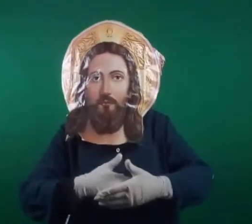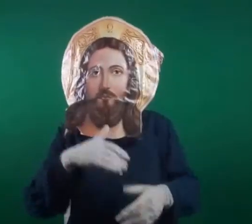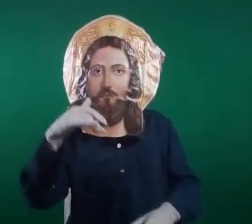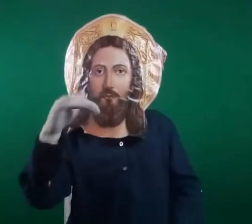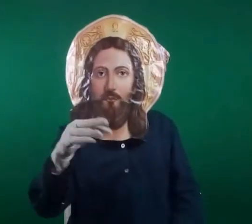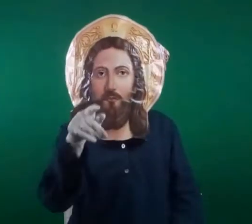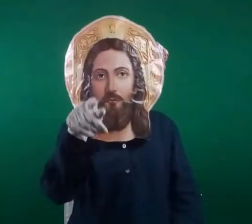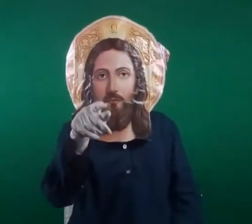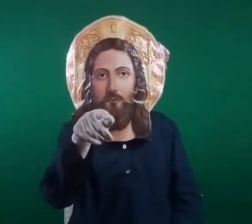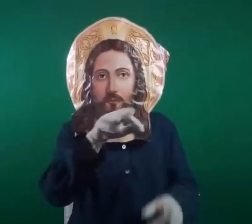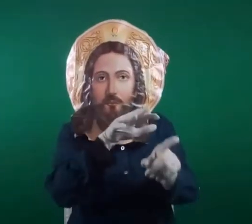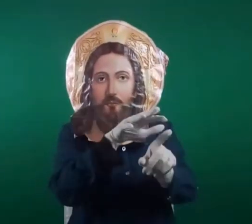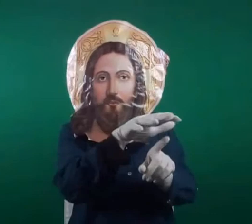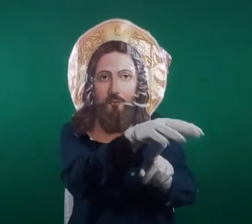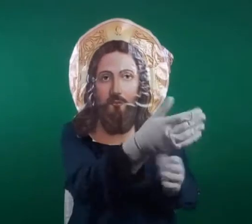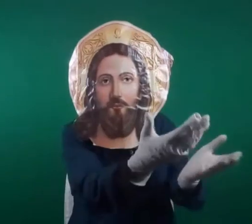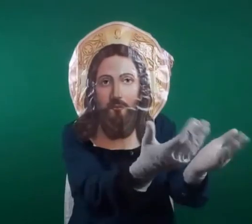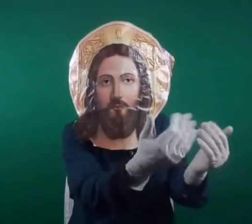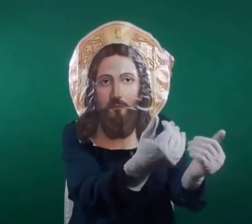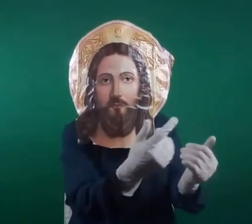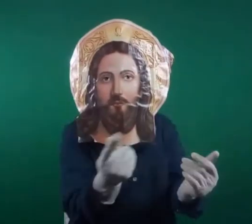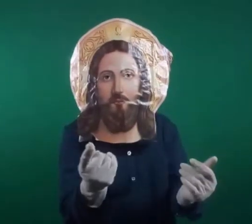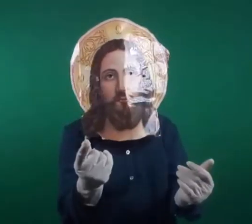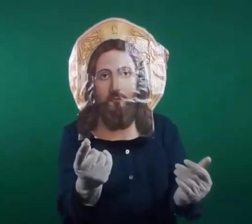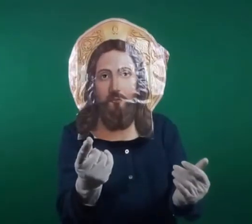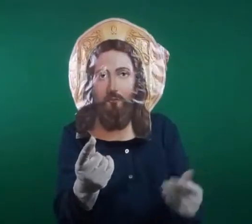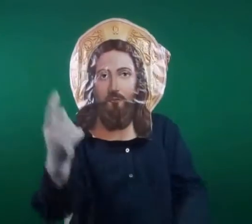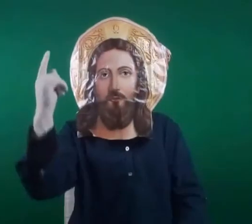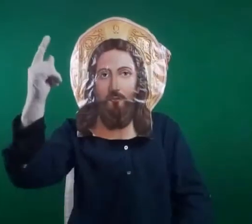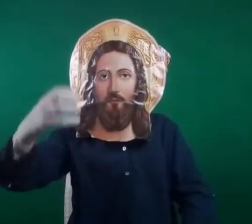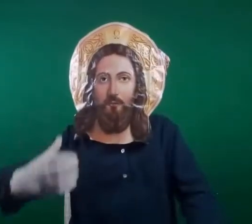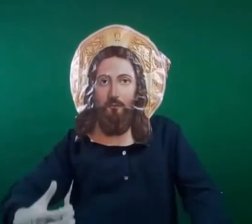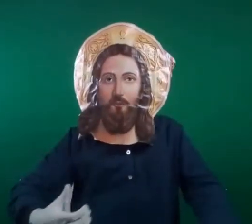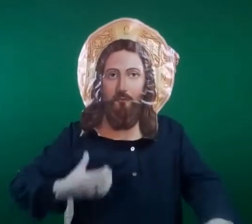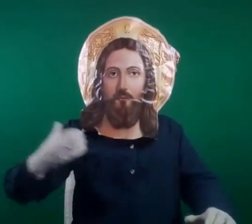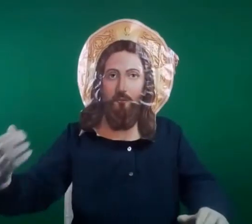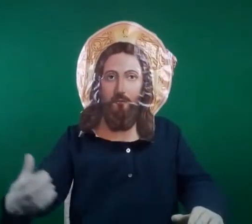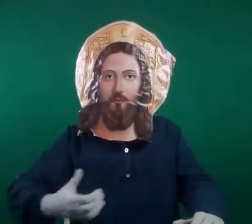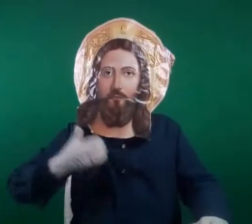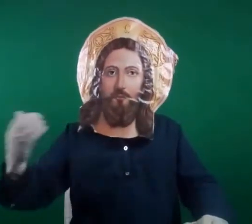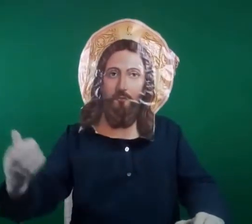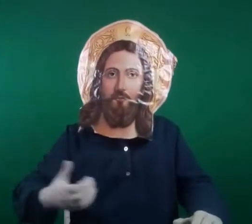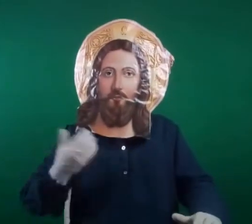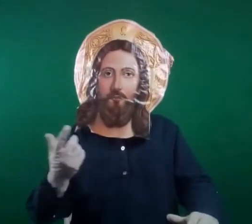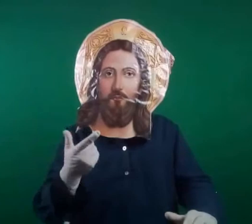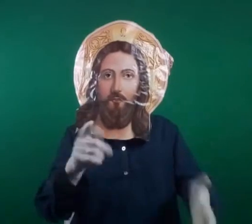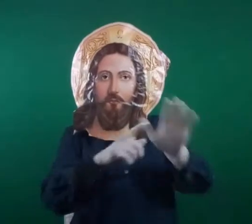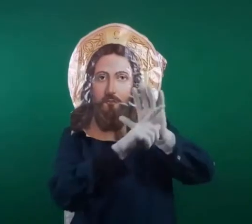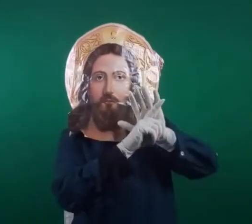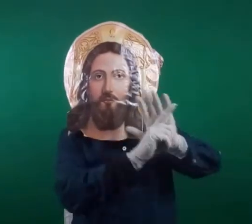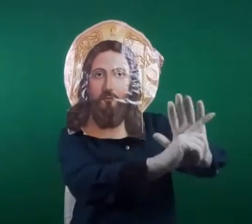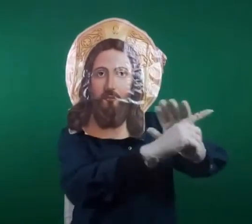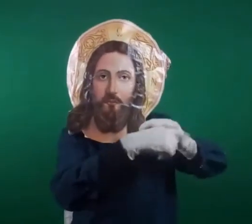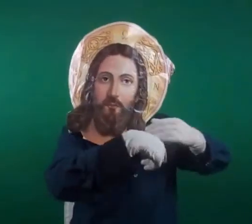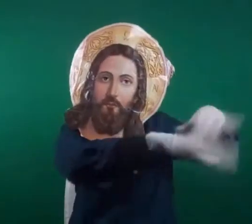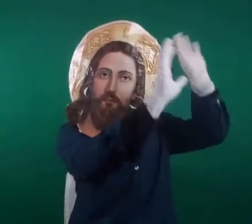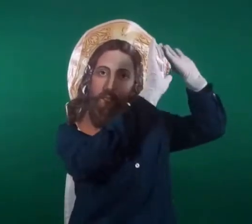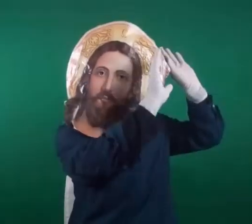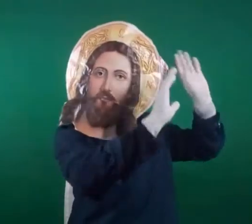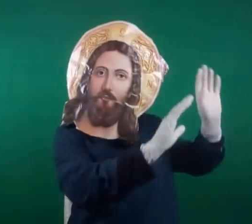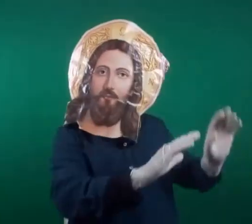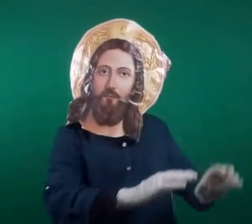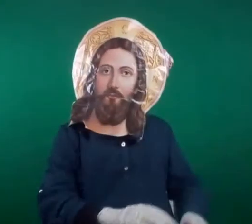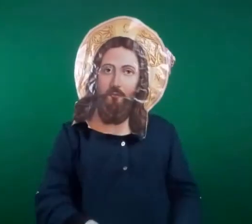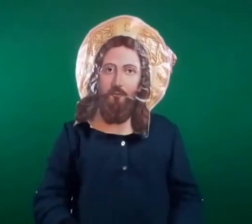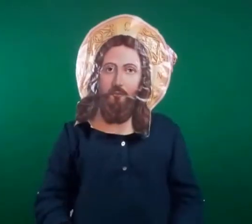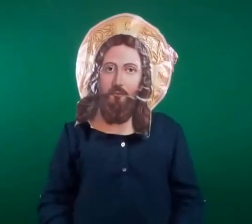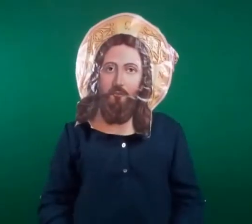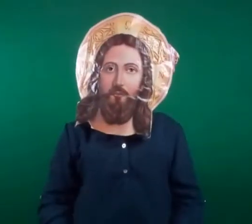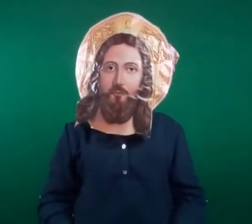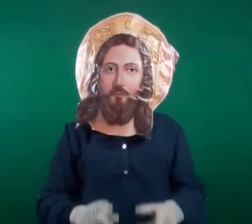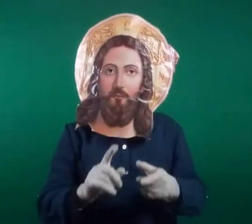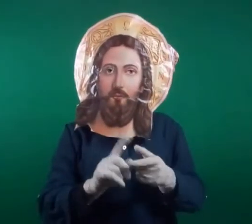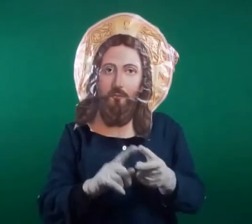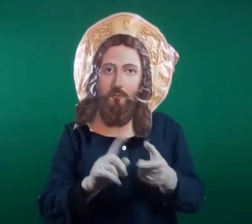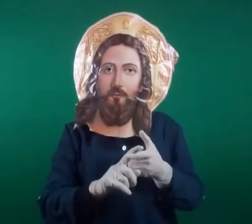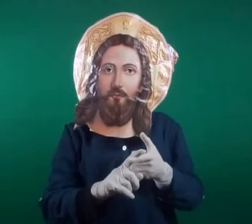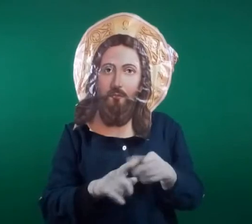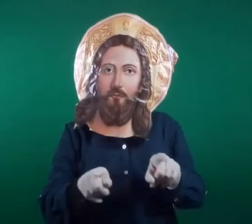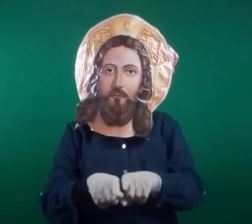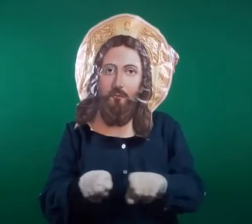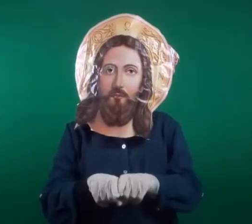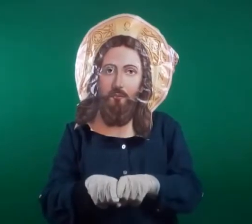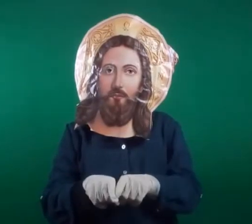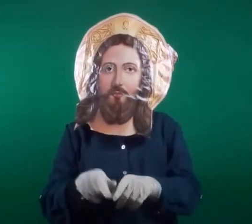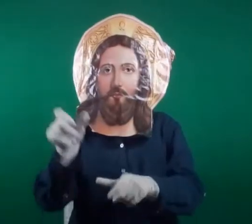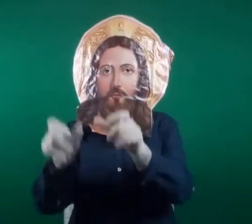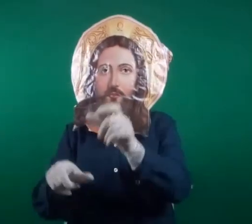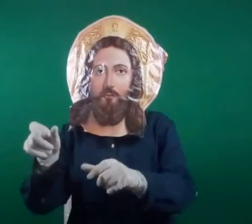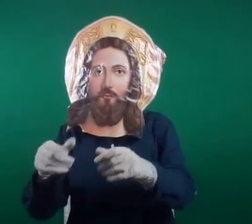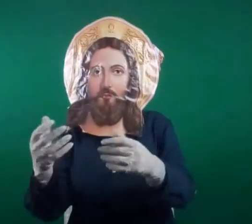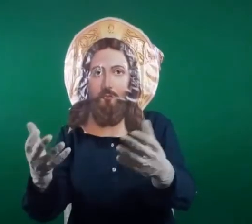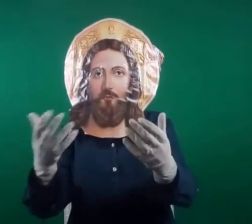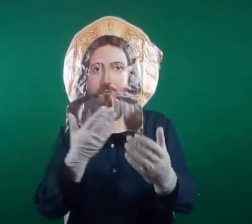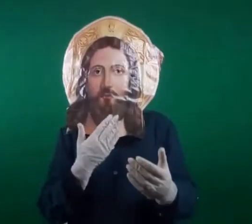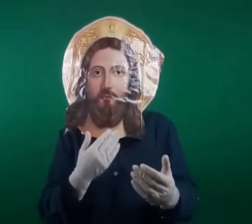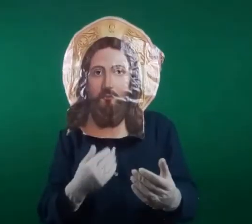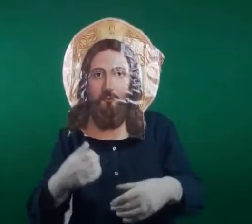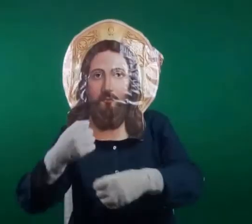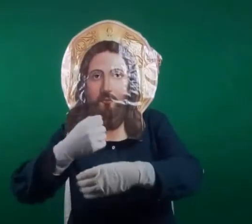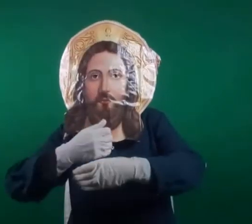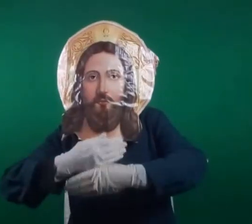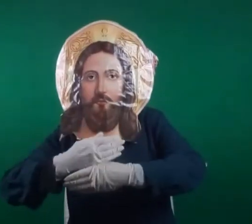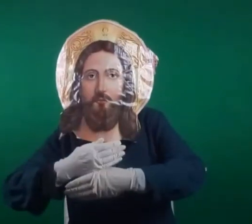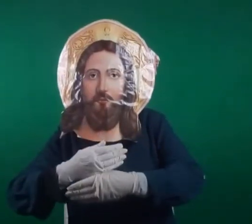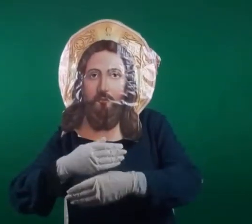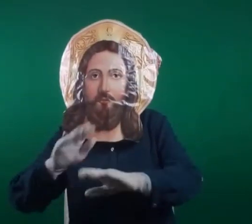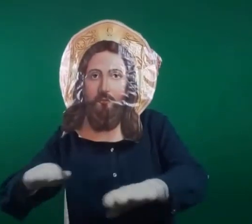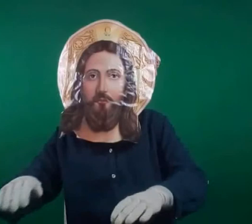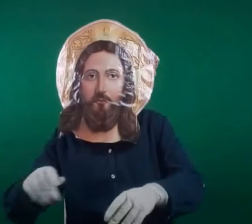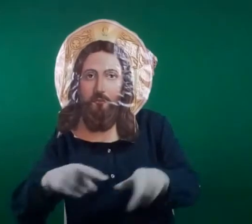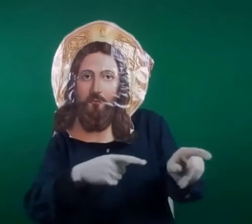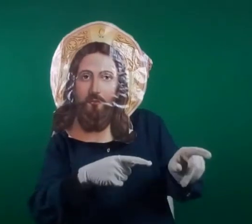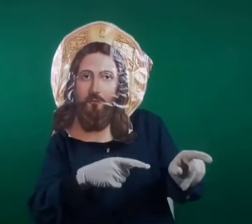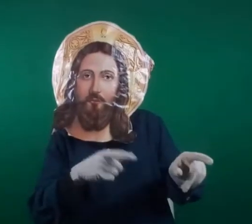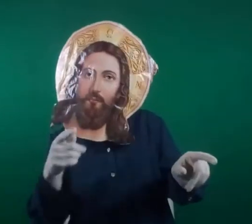if you do you risk the wrath, fury, disdain and isolation from God and also from those who wish to protect children and the vulnerable from your influence.